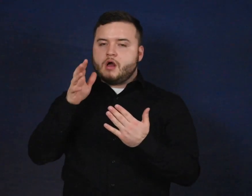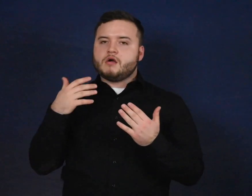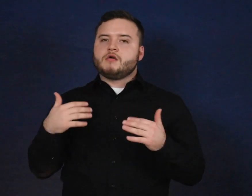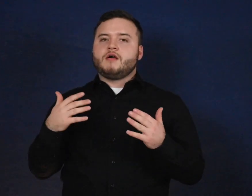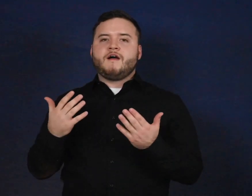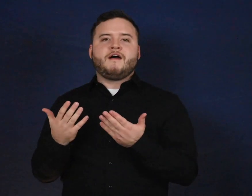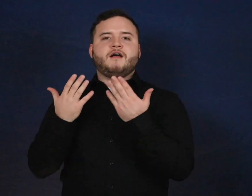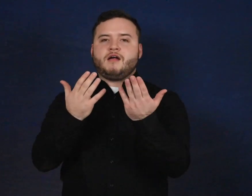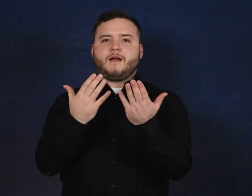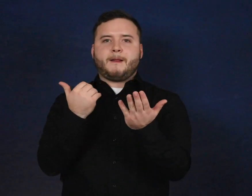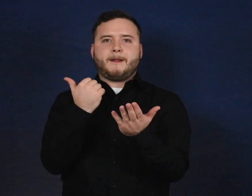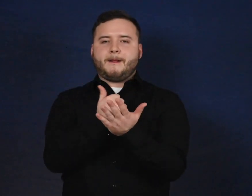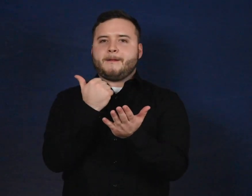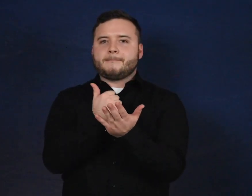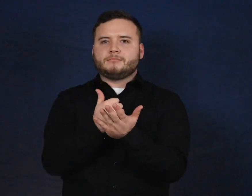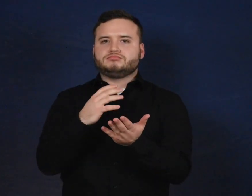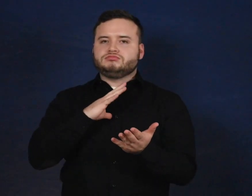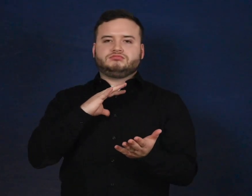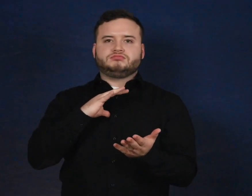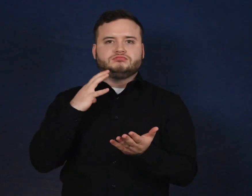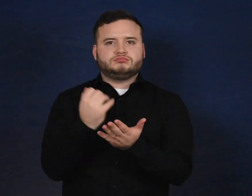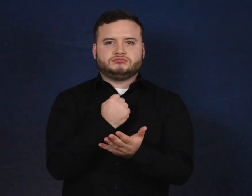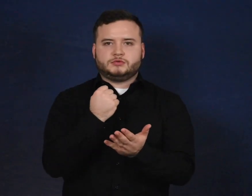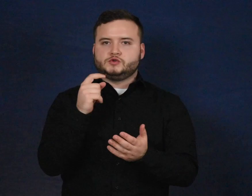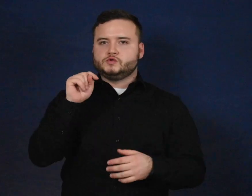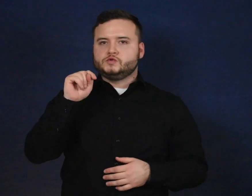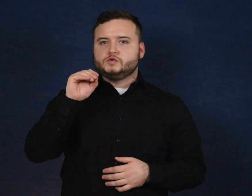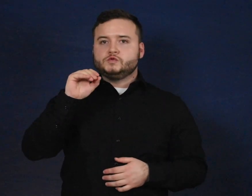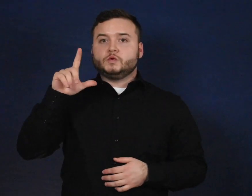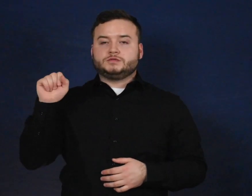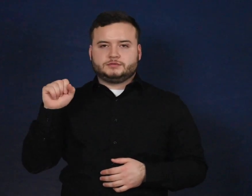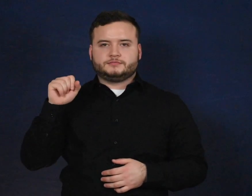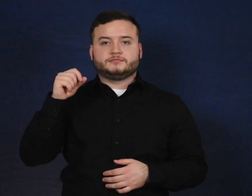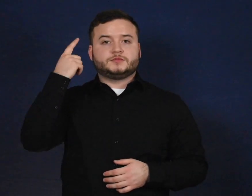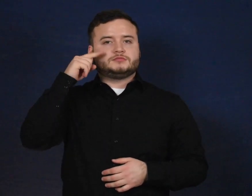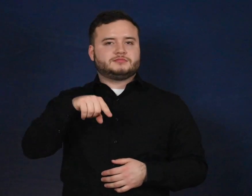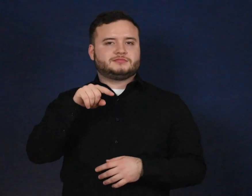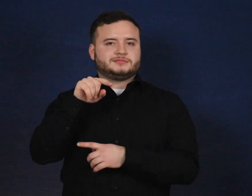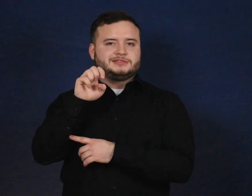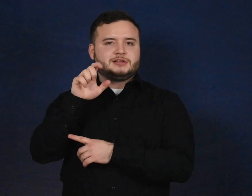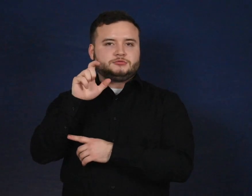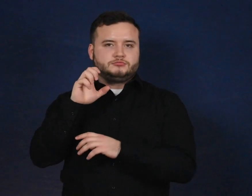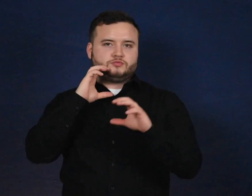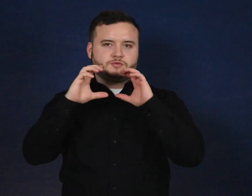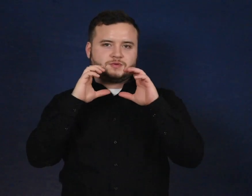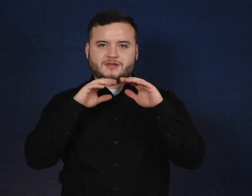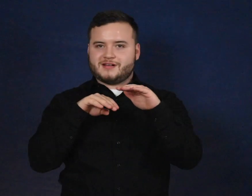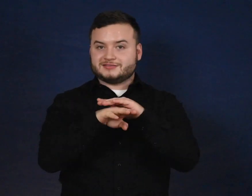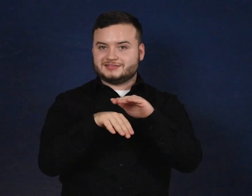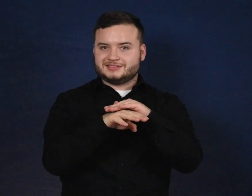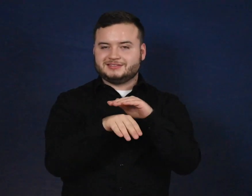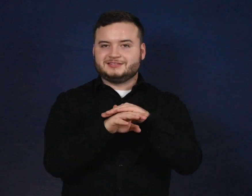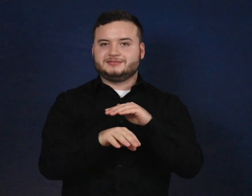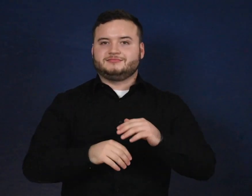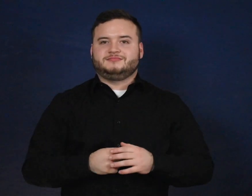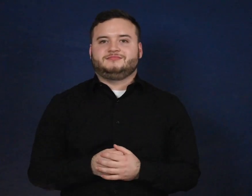more helpful tools for telecommunications accessibility.